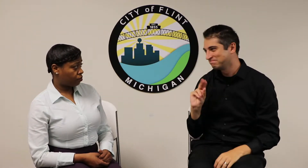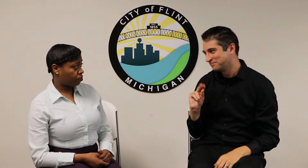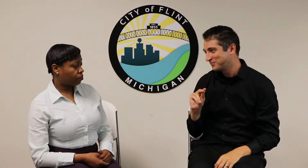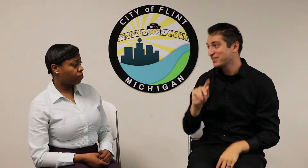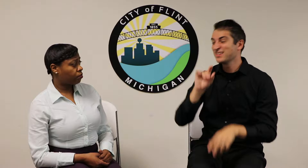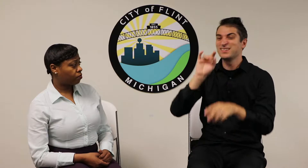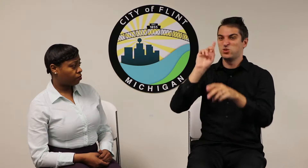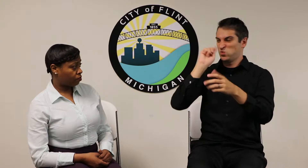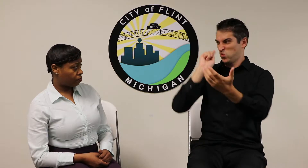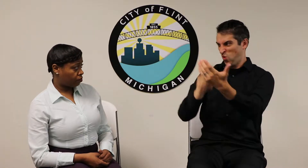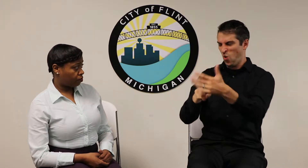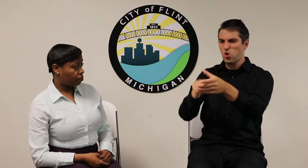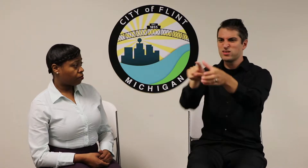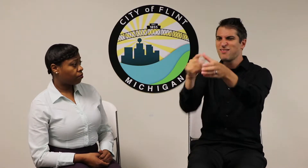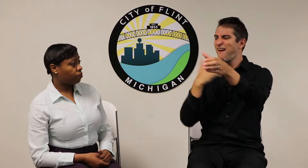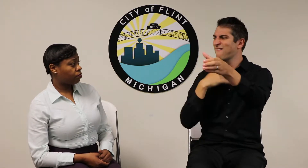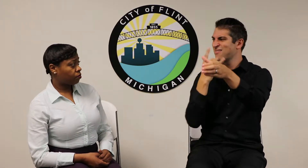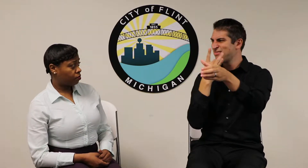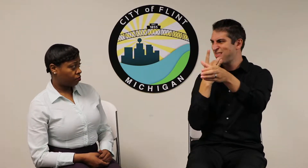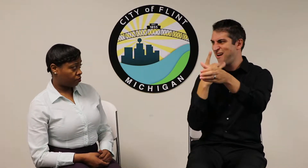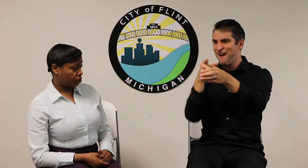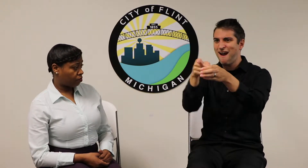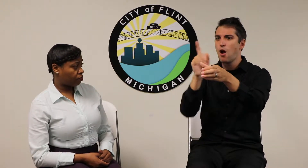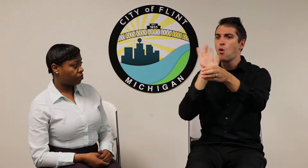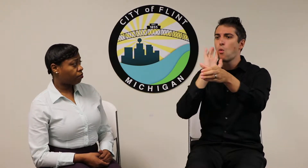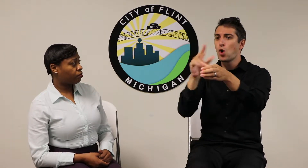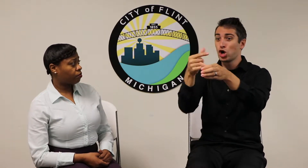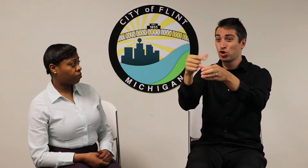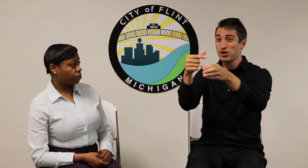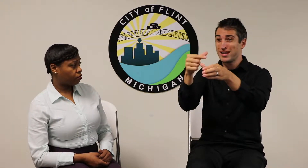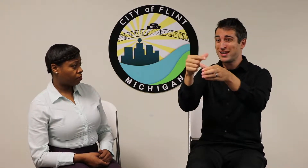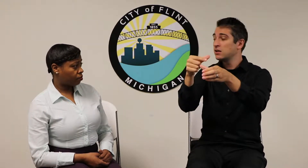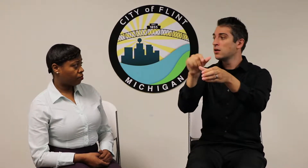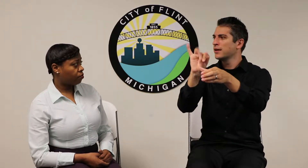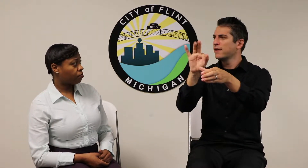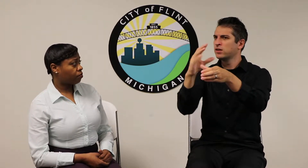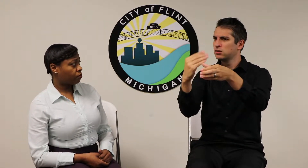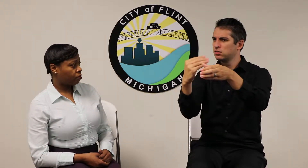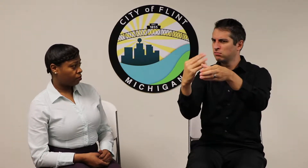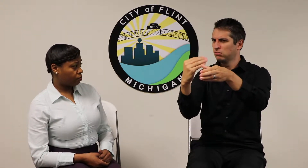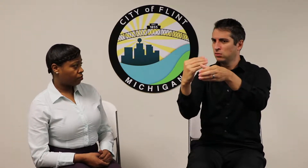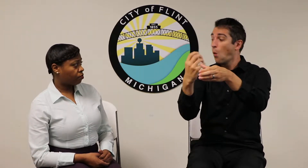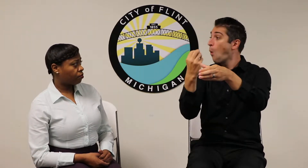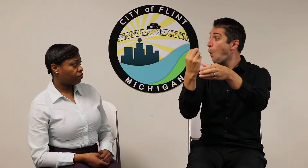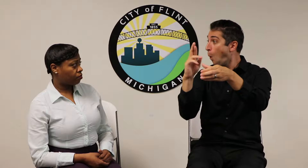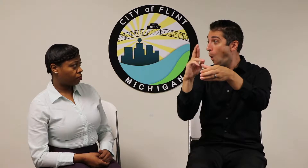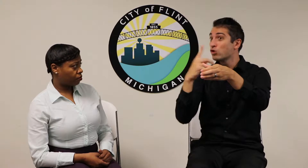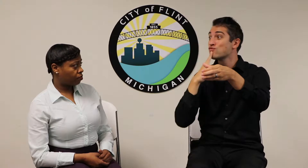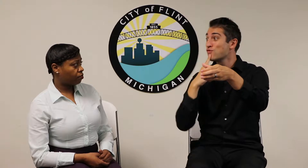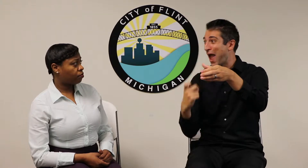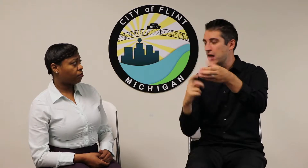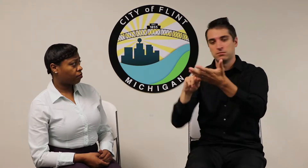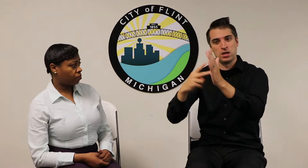starts blinking change the filter. We would even recommend that you change the